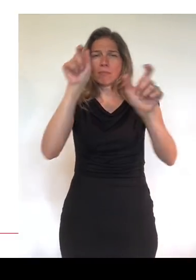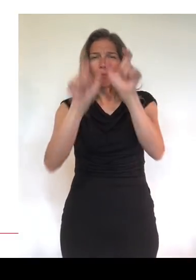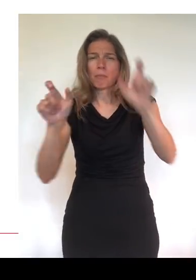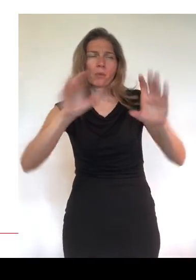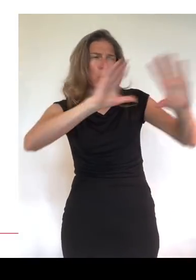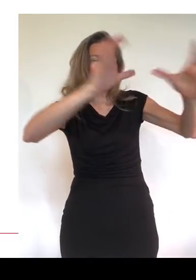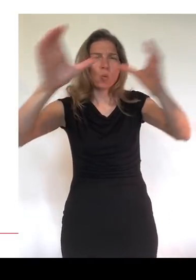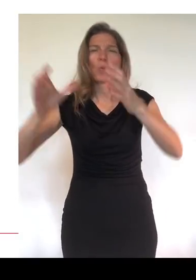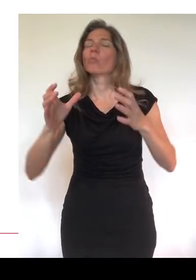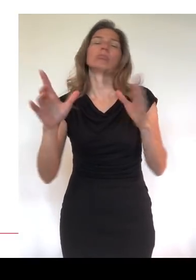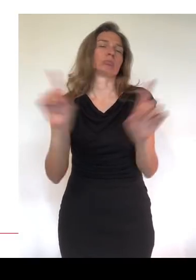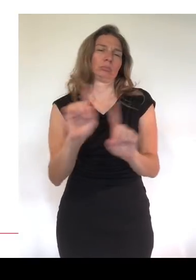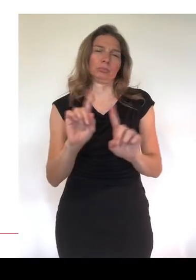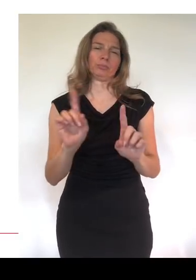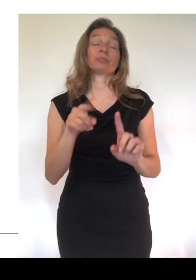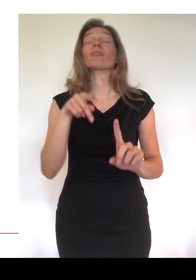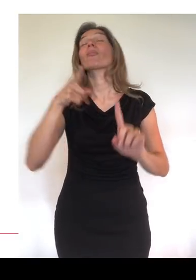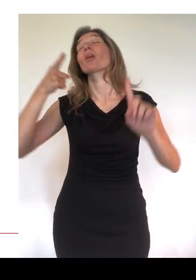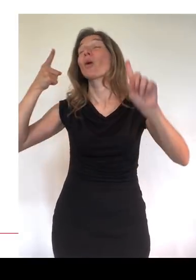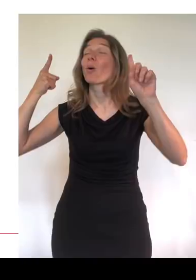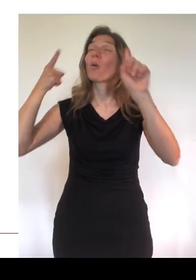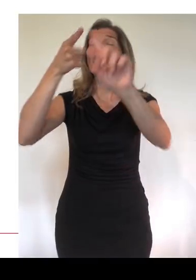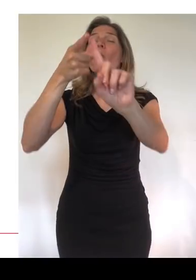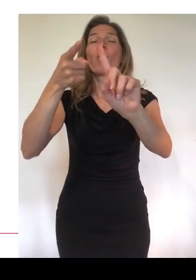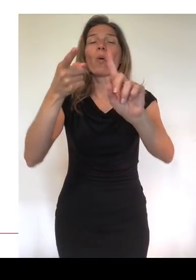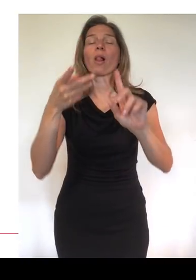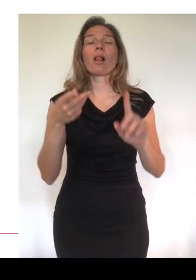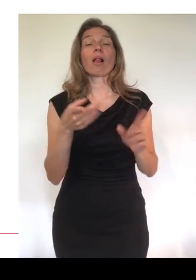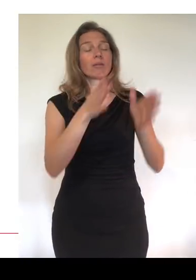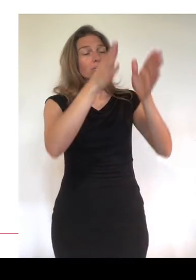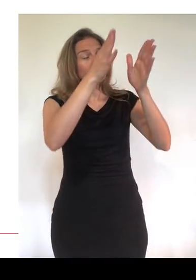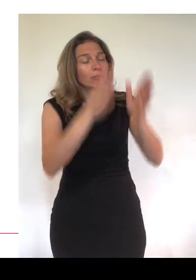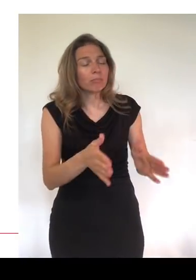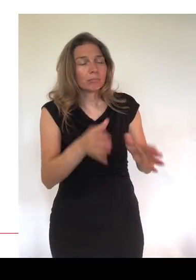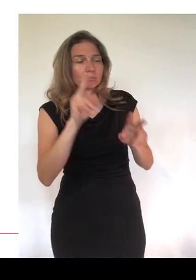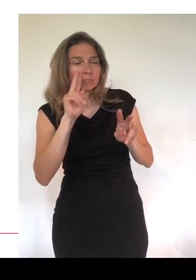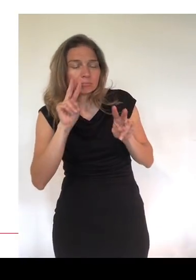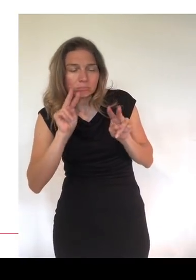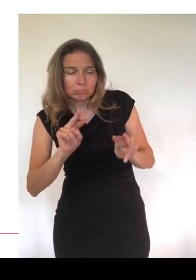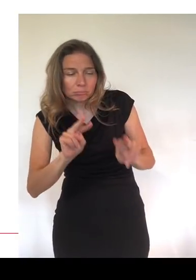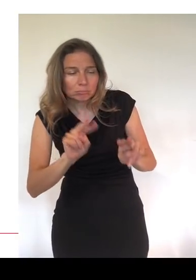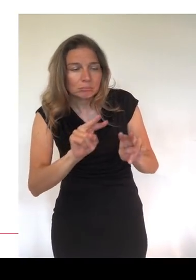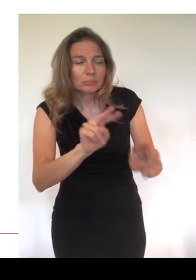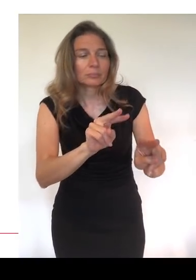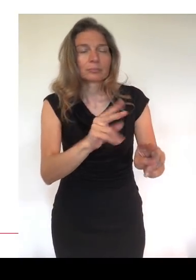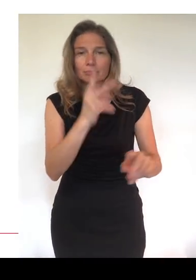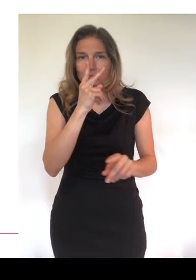really just monitoring and evaluating and keeping track these are very